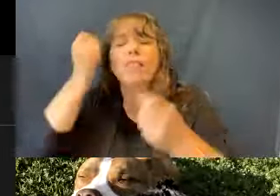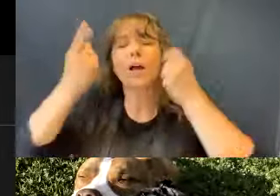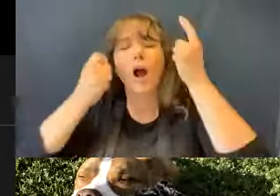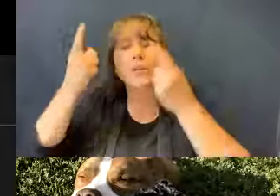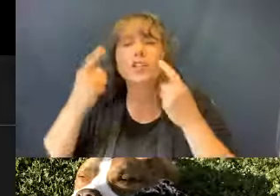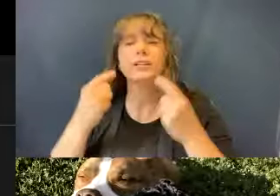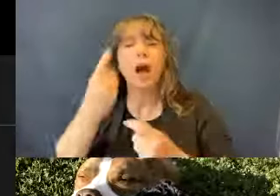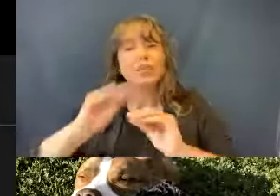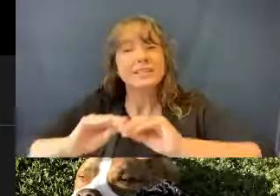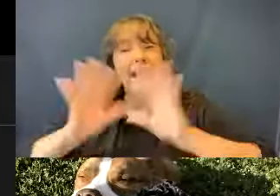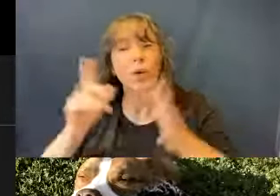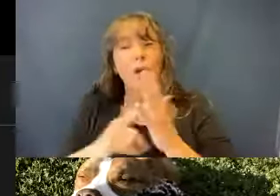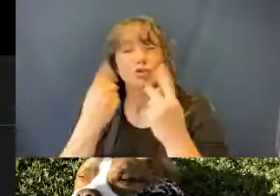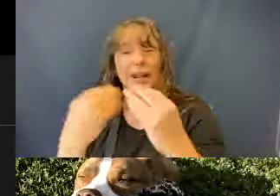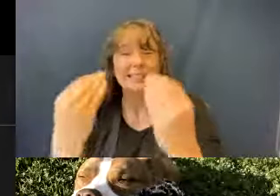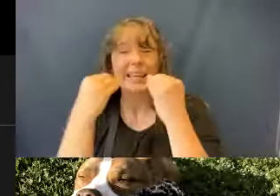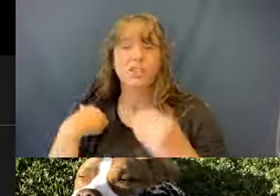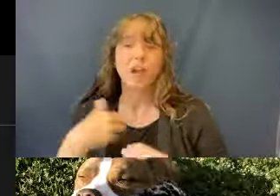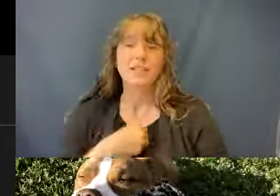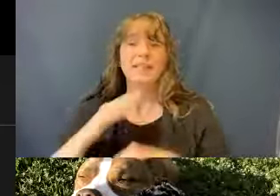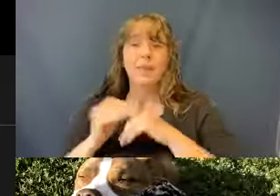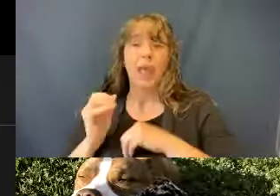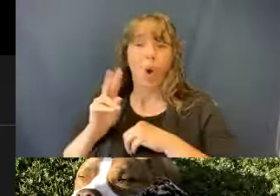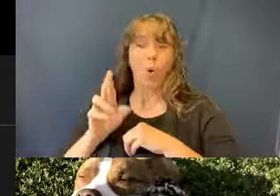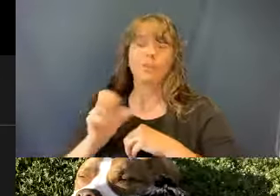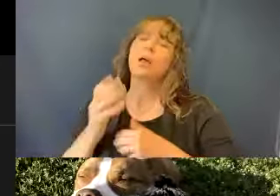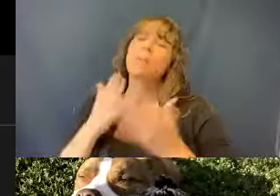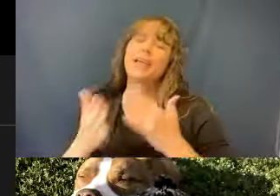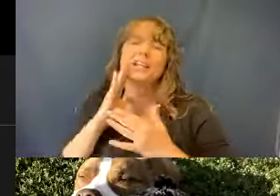trying to teach us as pet owners may need to be absorbed at a later time.